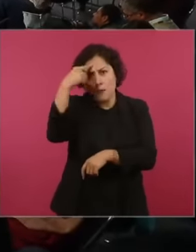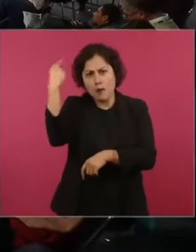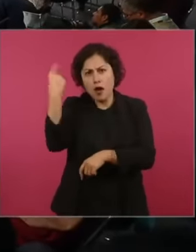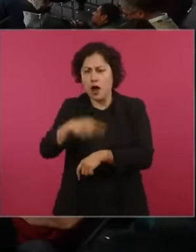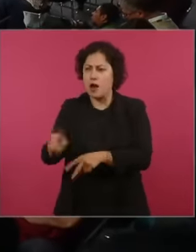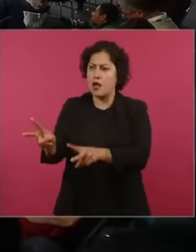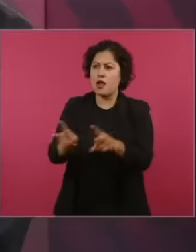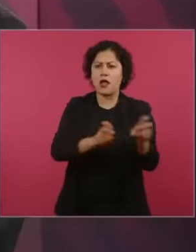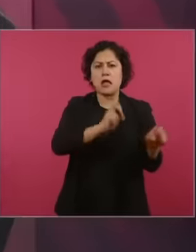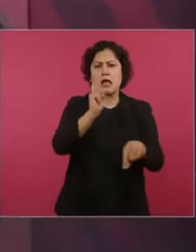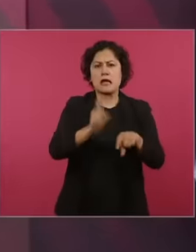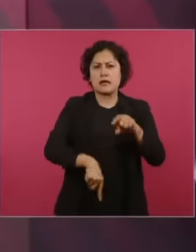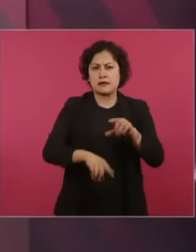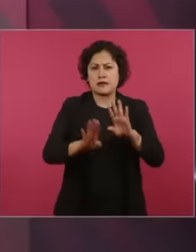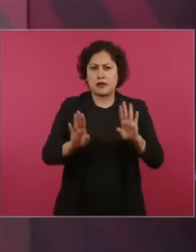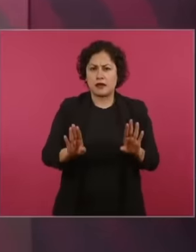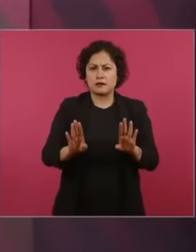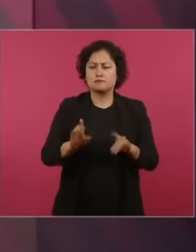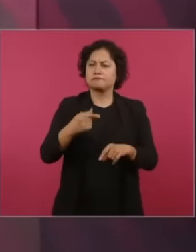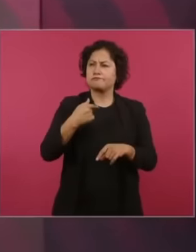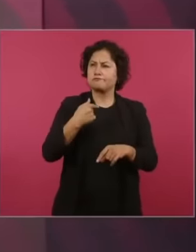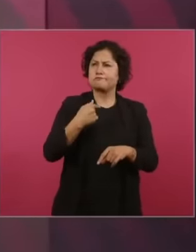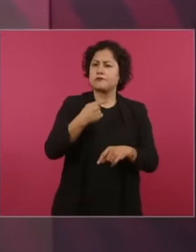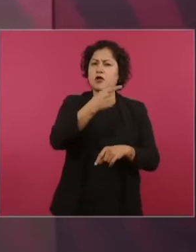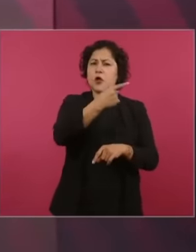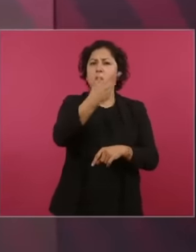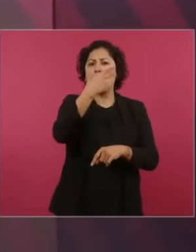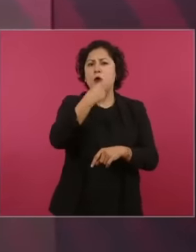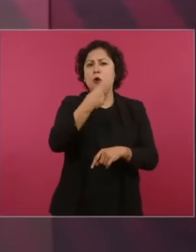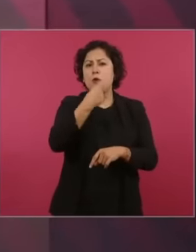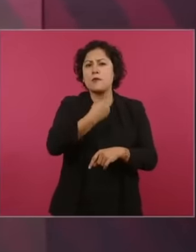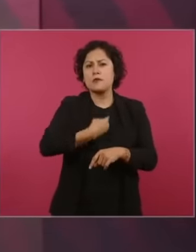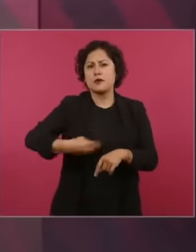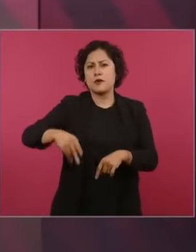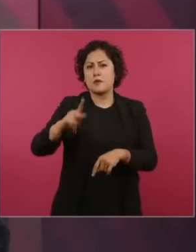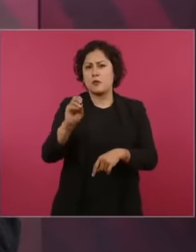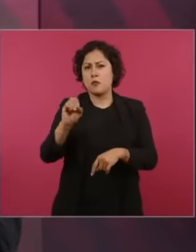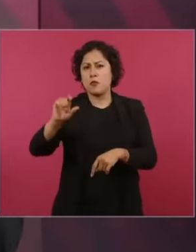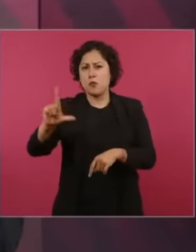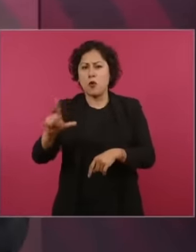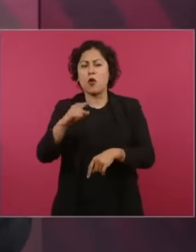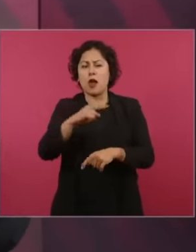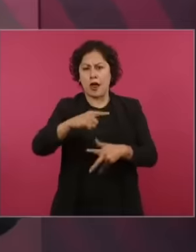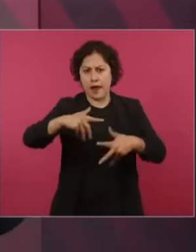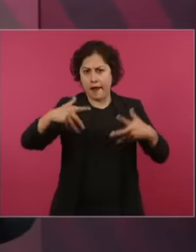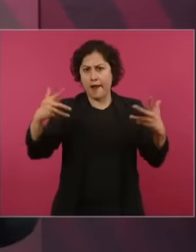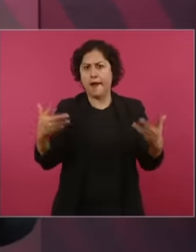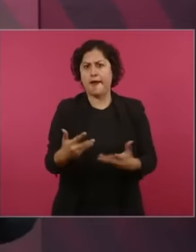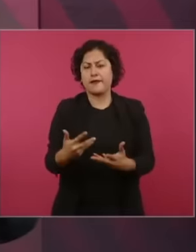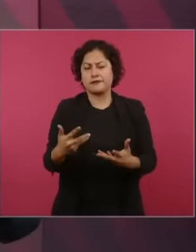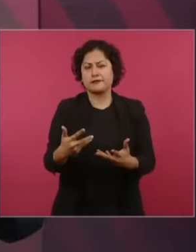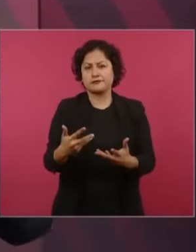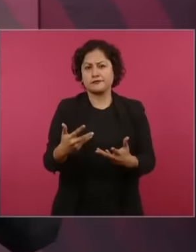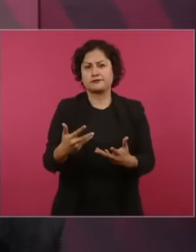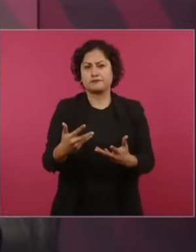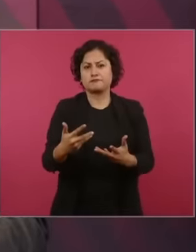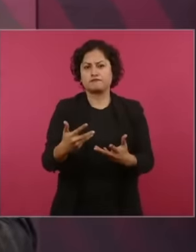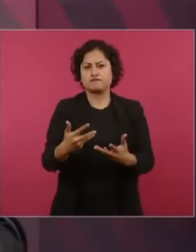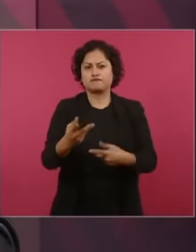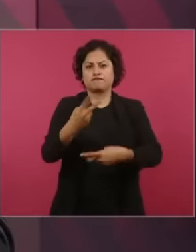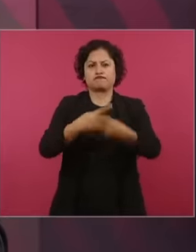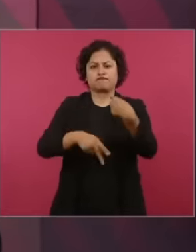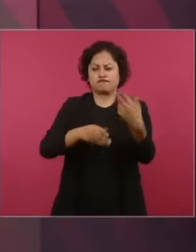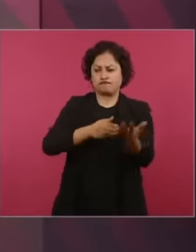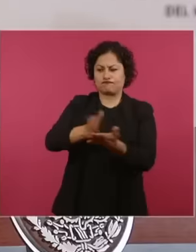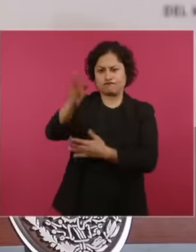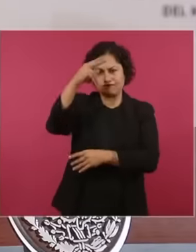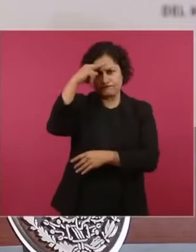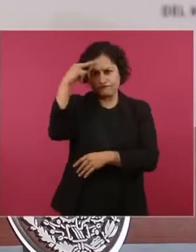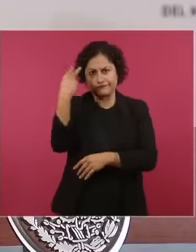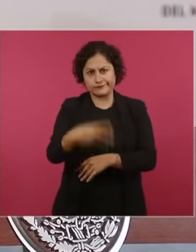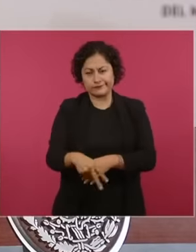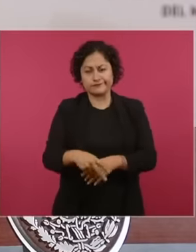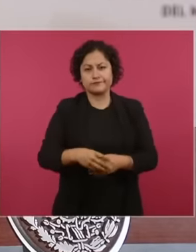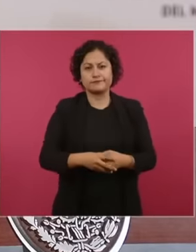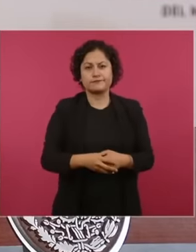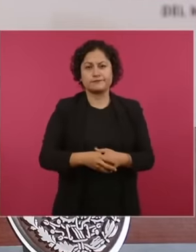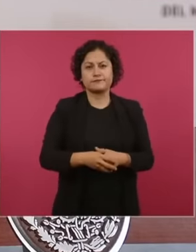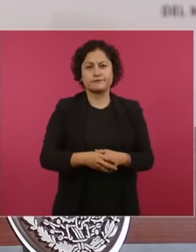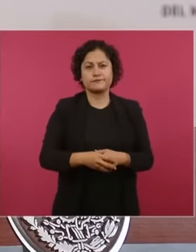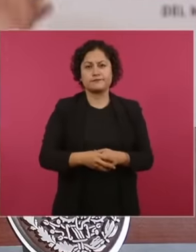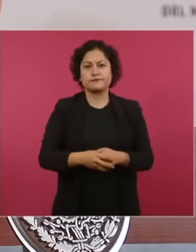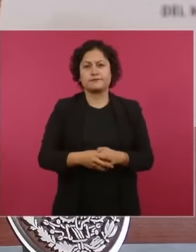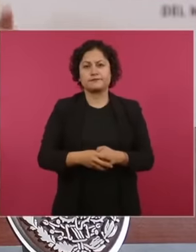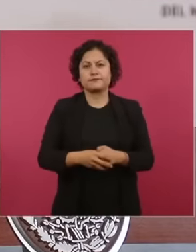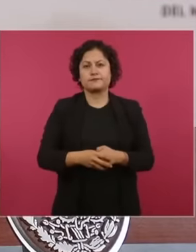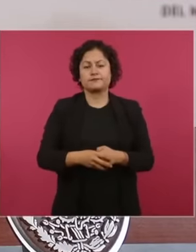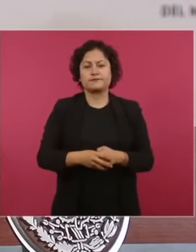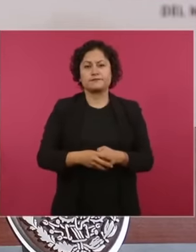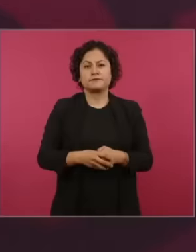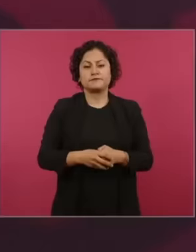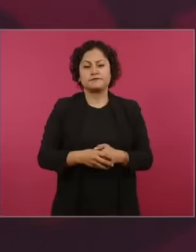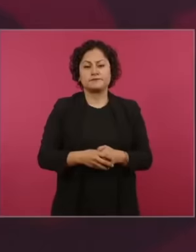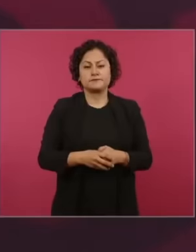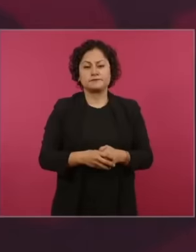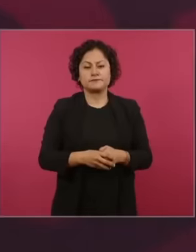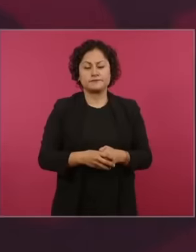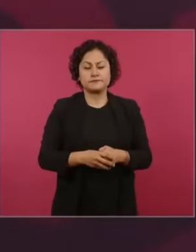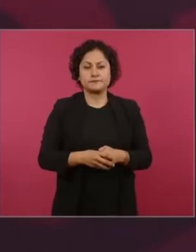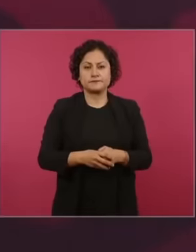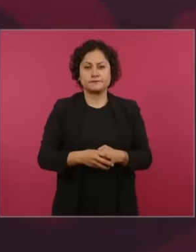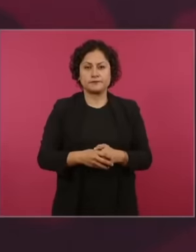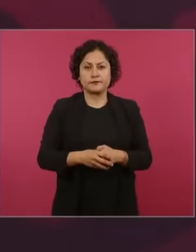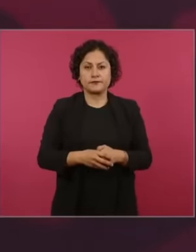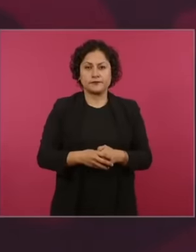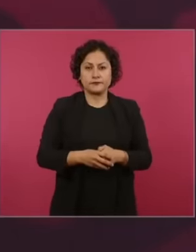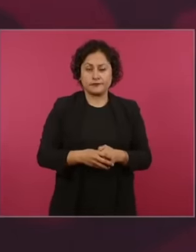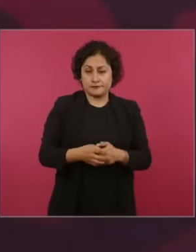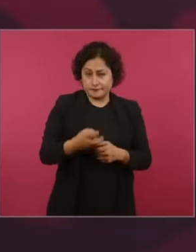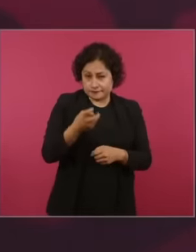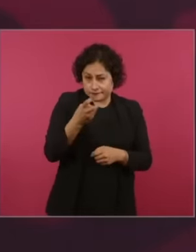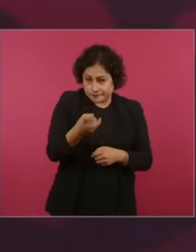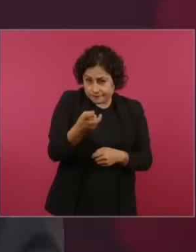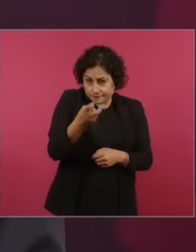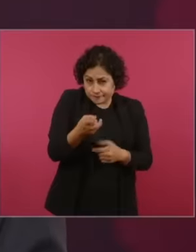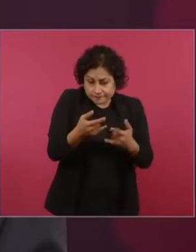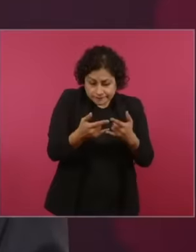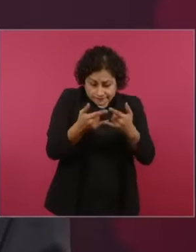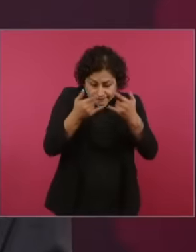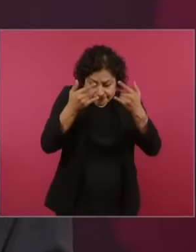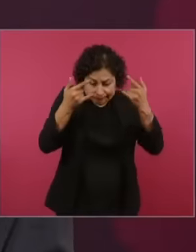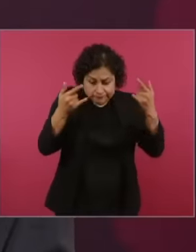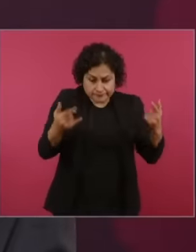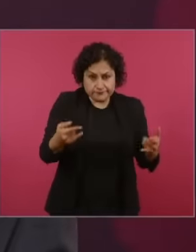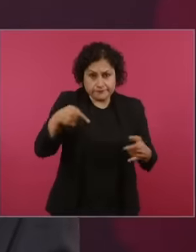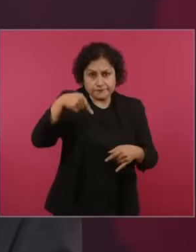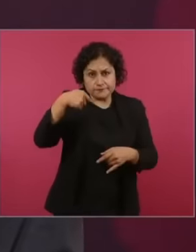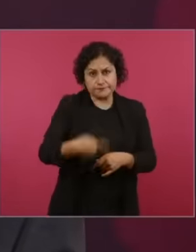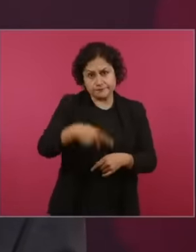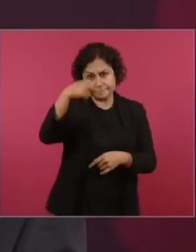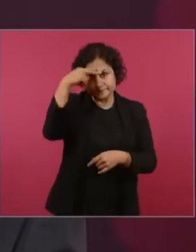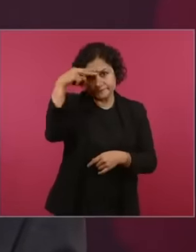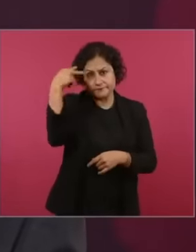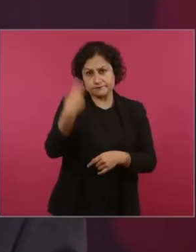Pol carried out the invasion of the most regrettable, sad moments in